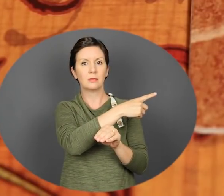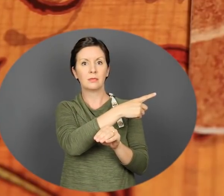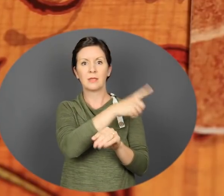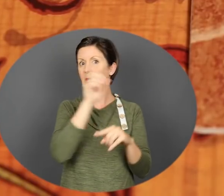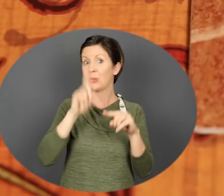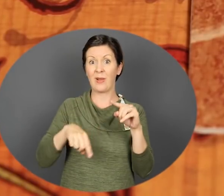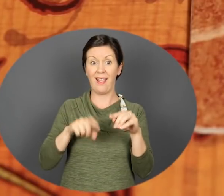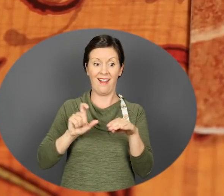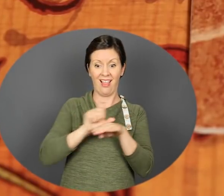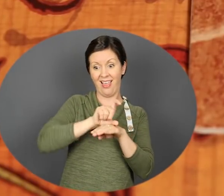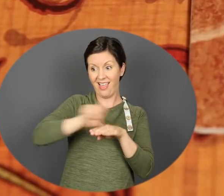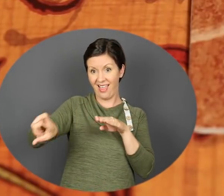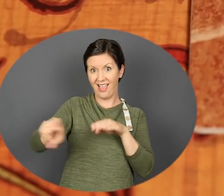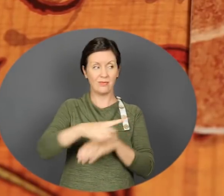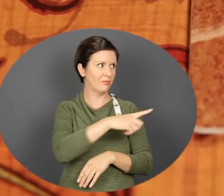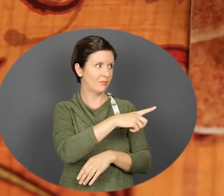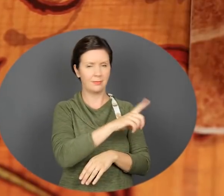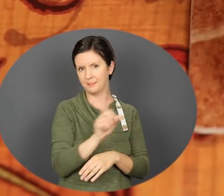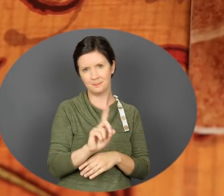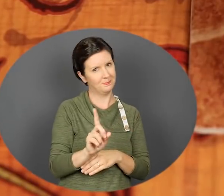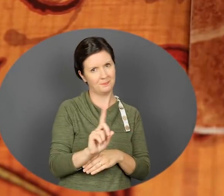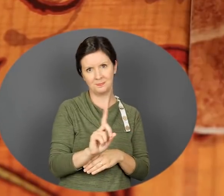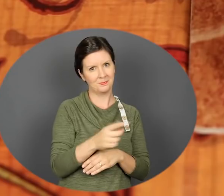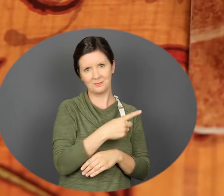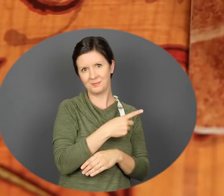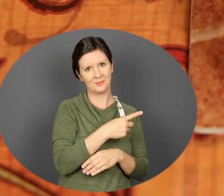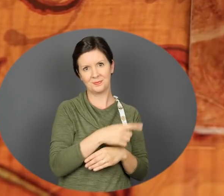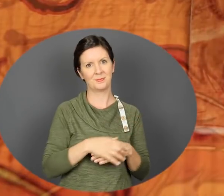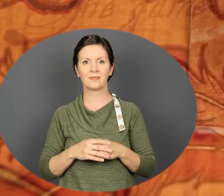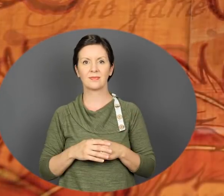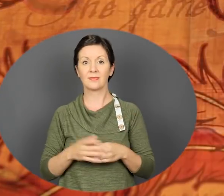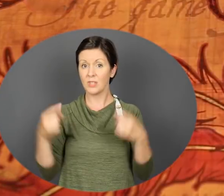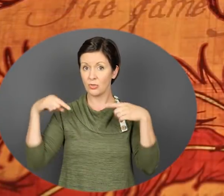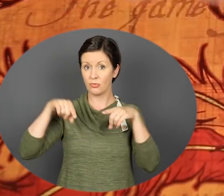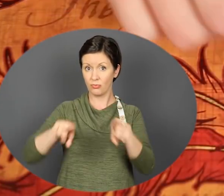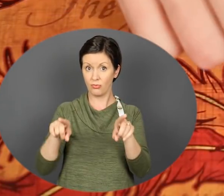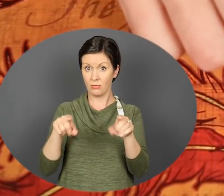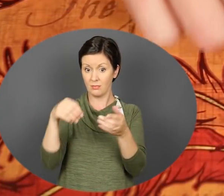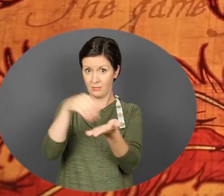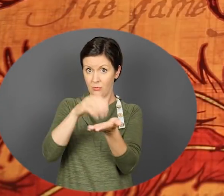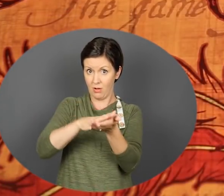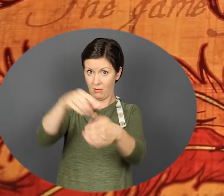the middle of the tile and then change direction and go over here. Now when placing a tile,